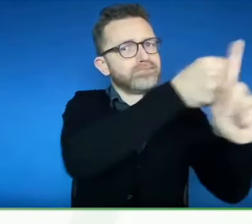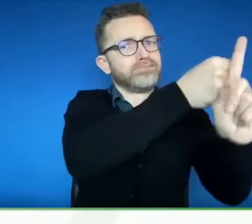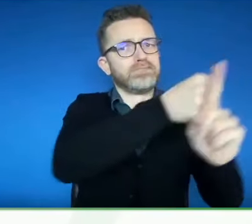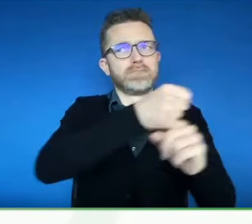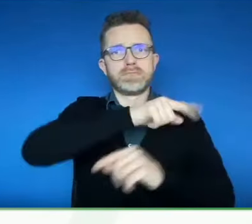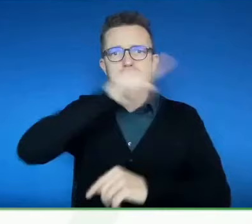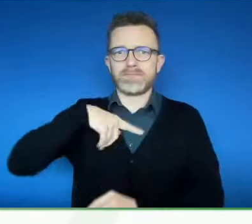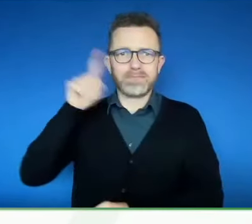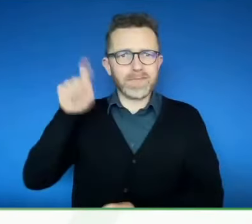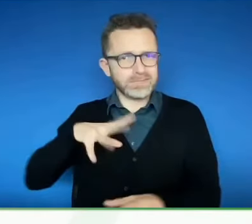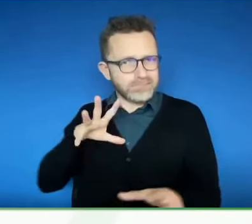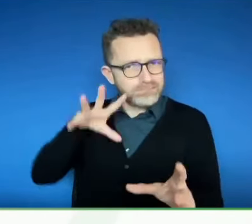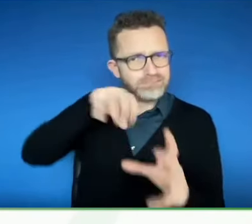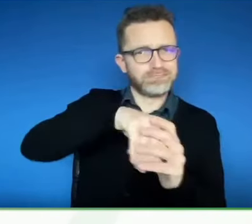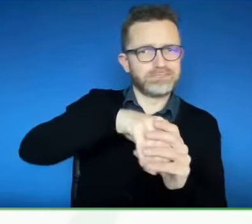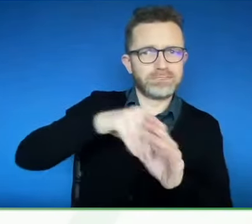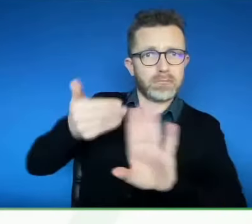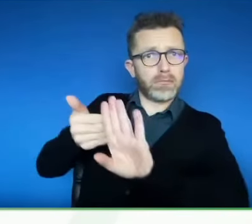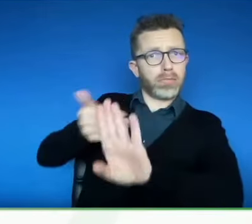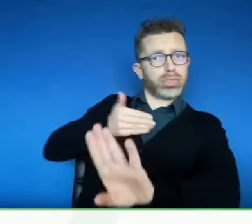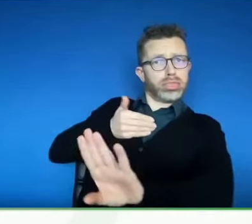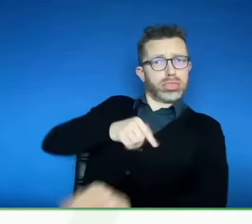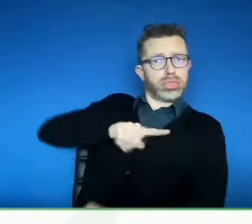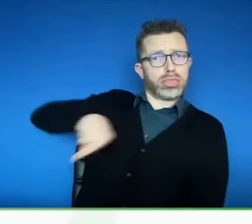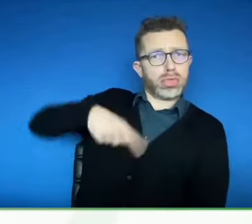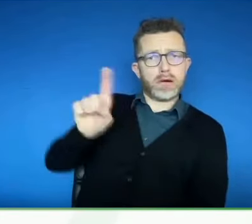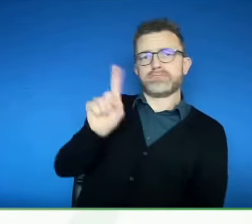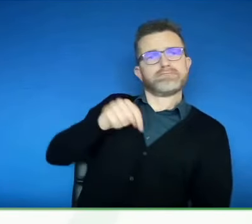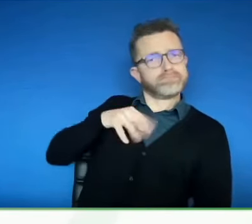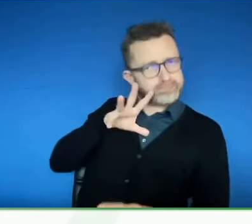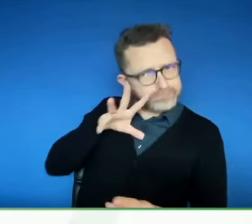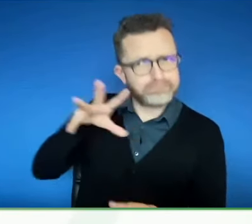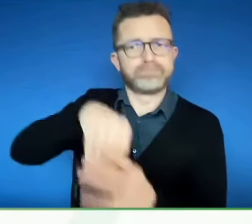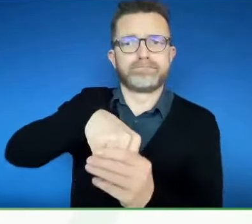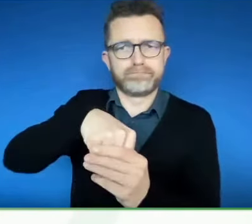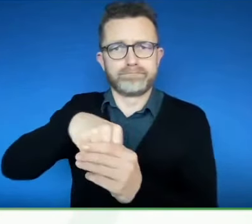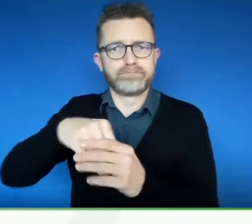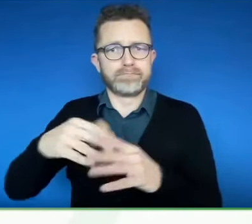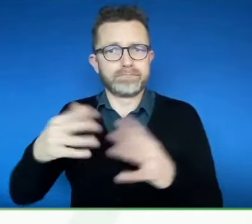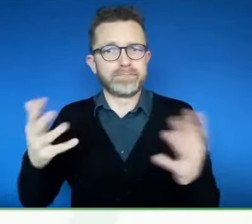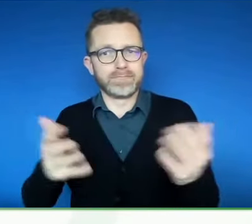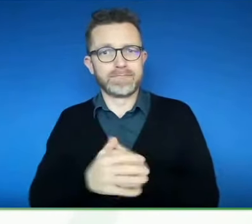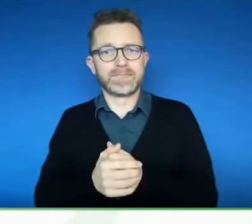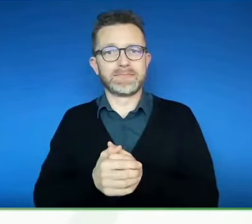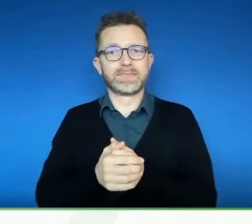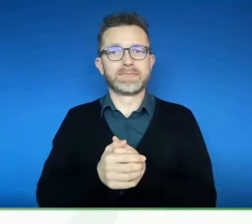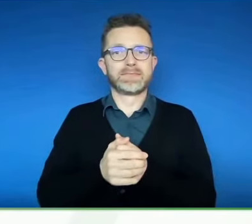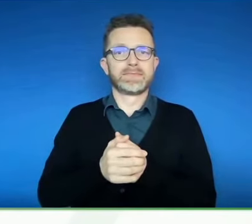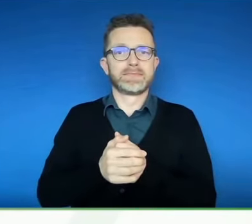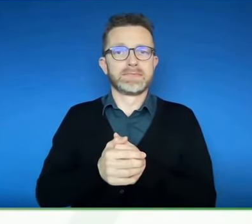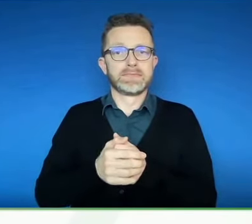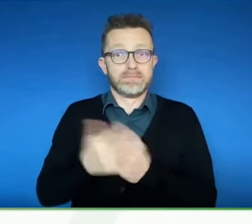So my friends will excuse me, we will do a change in the middle of